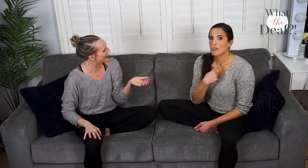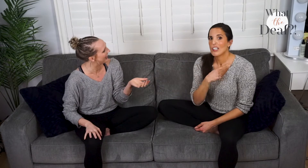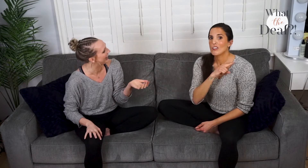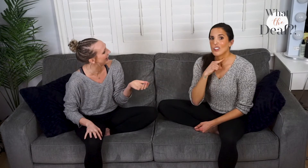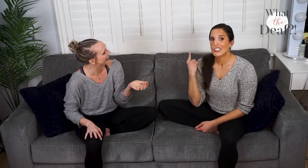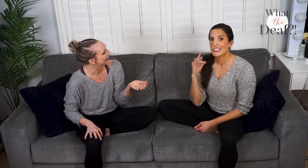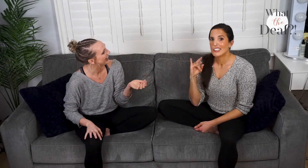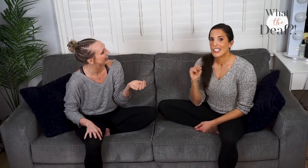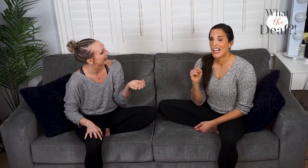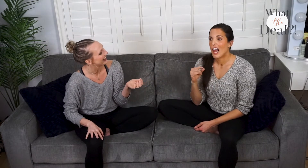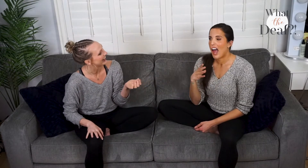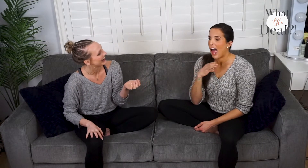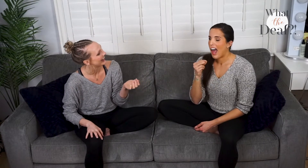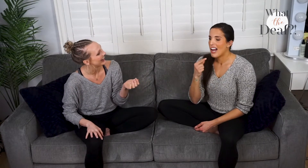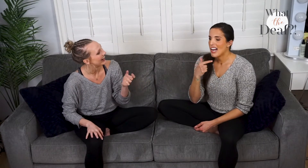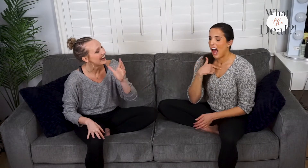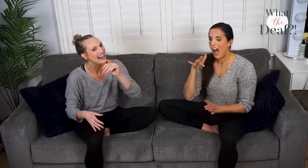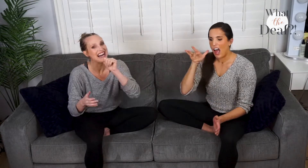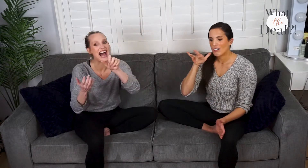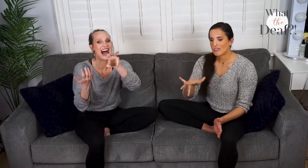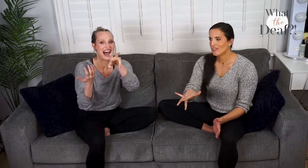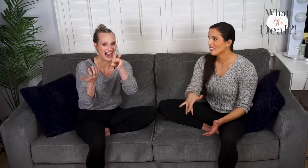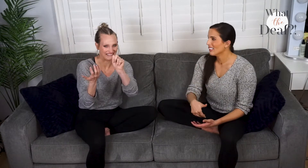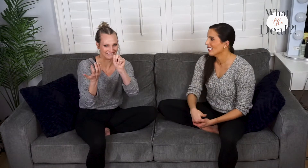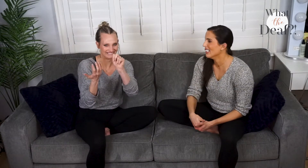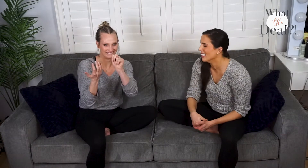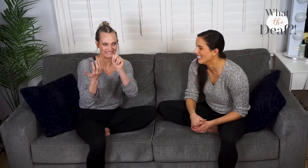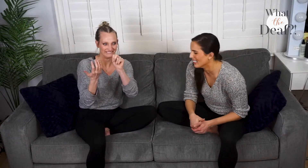And we did risk it and I stepped on the gas.